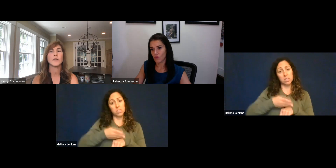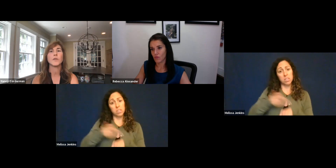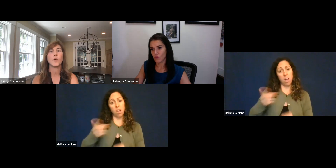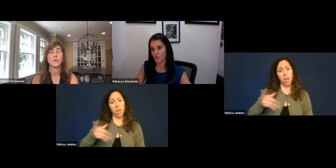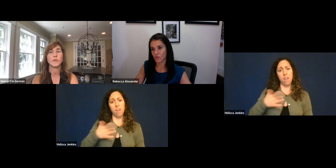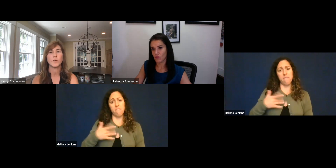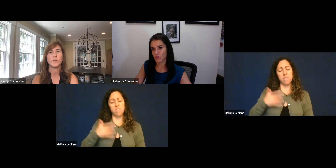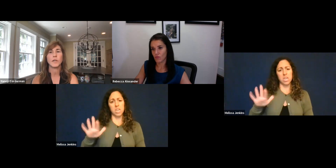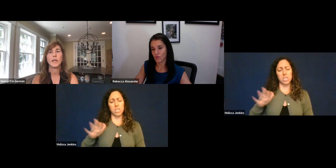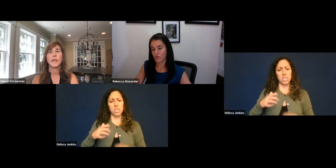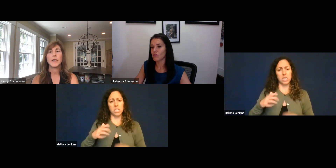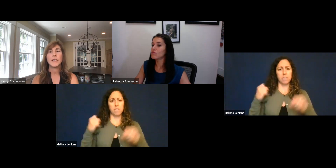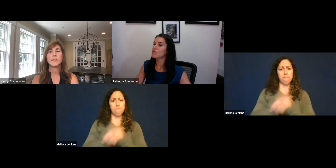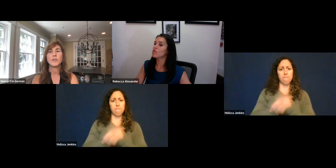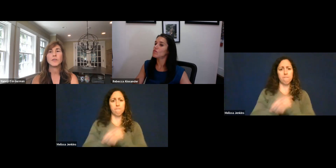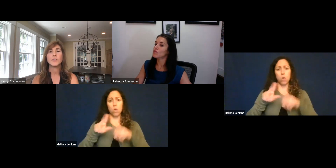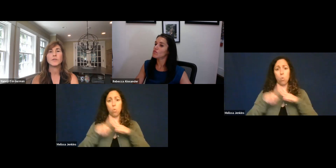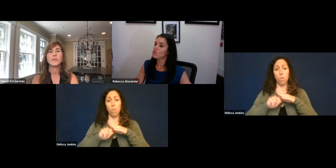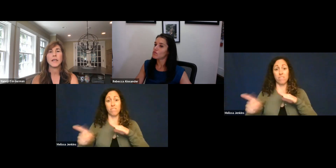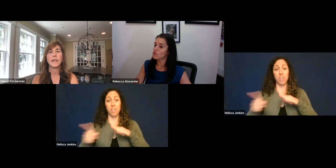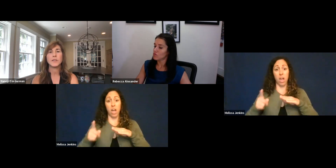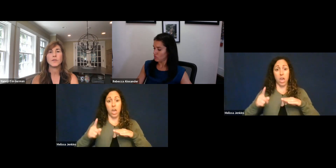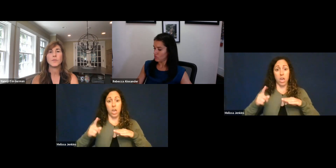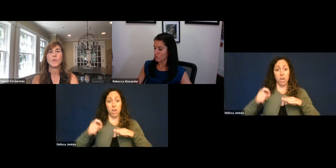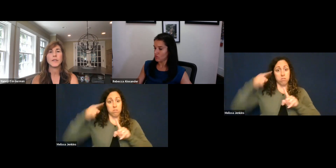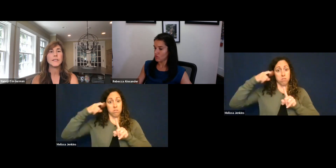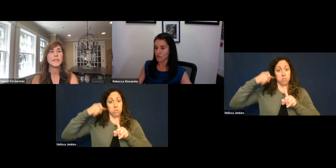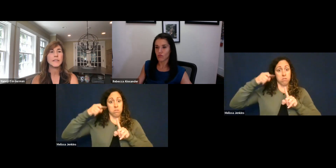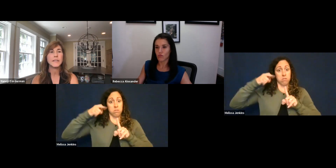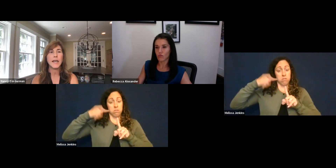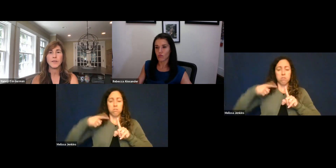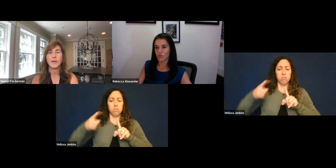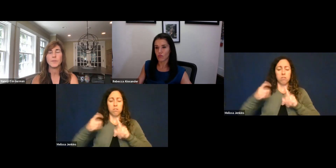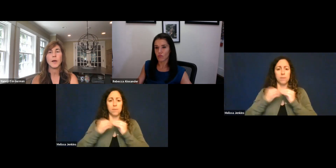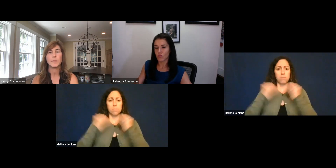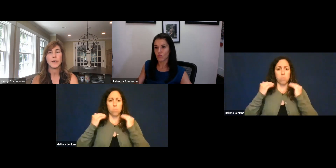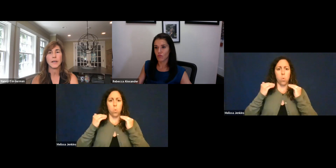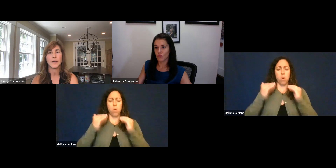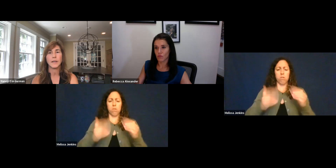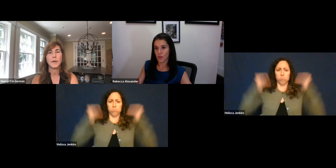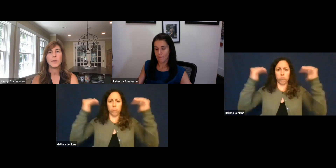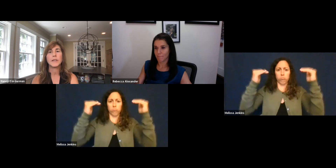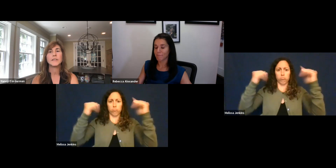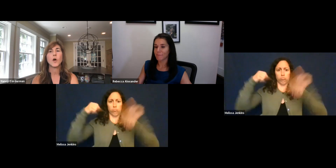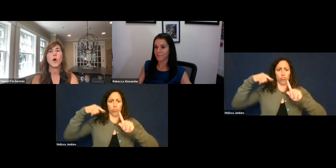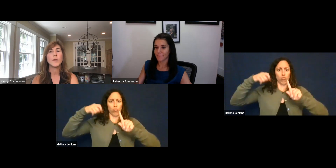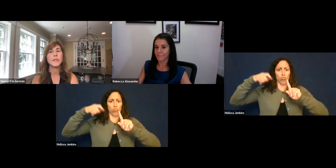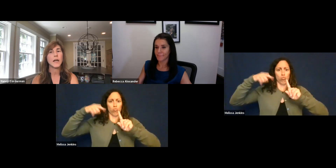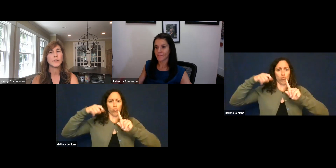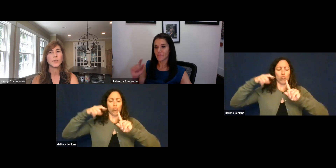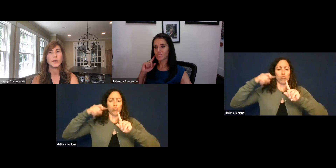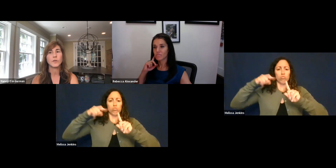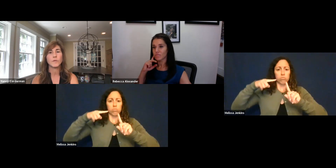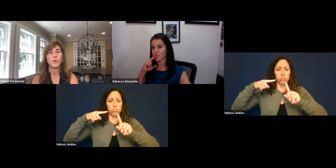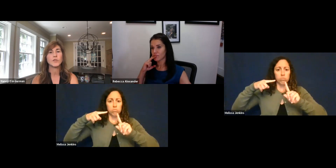on overload. He has learned to use a cane to more easily navigate in public, but he's always on alert to avoid